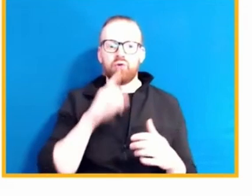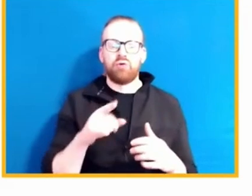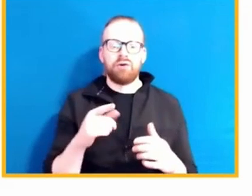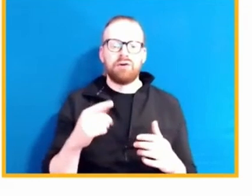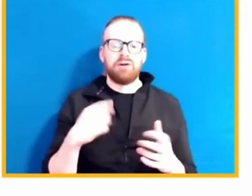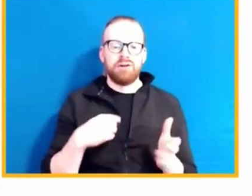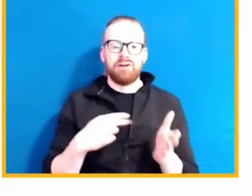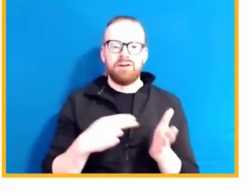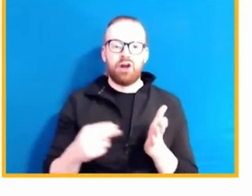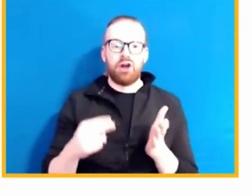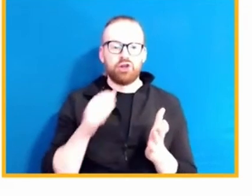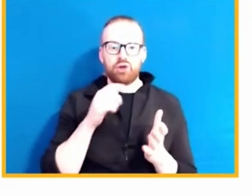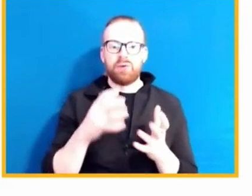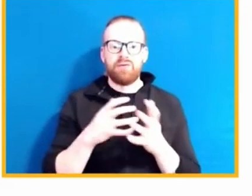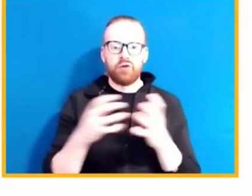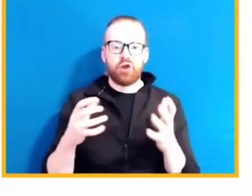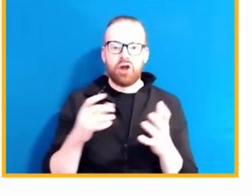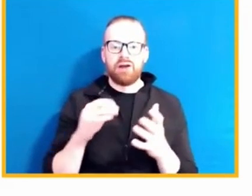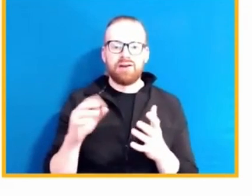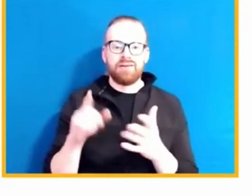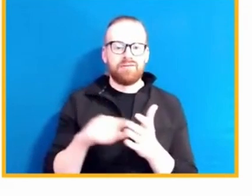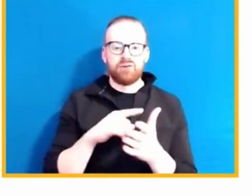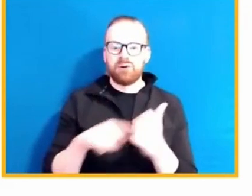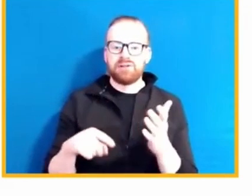Honestly don't have really a whole lot of criticism for this one.